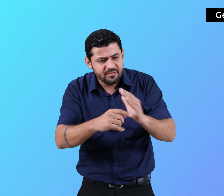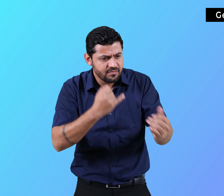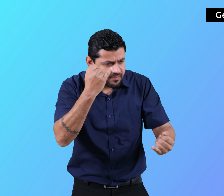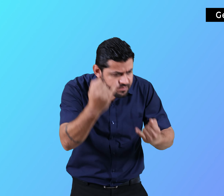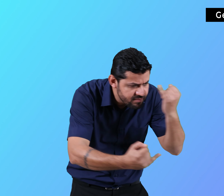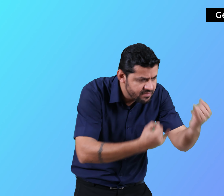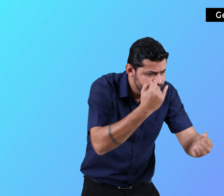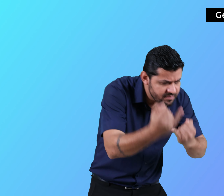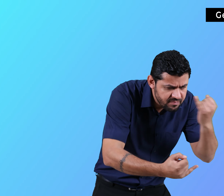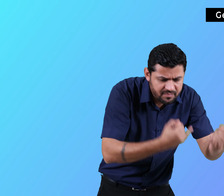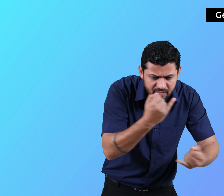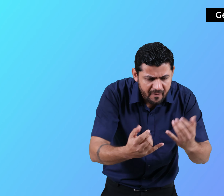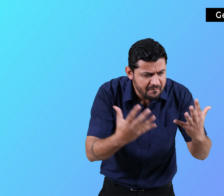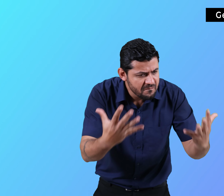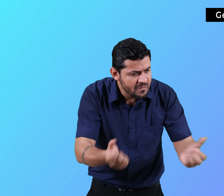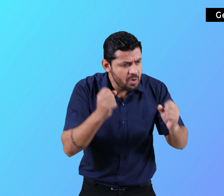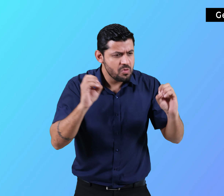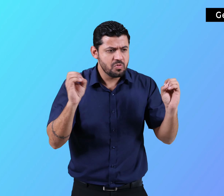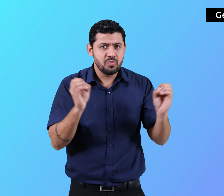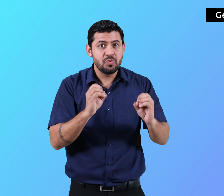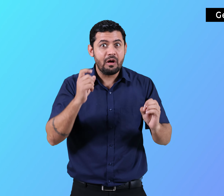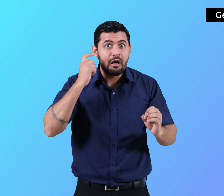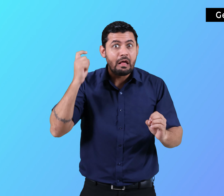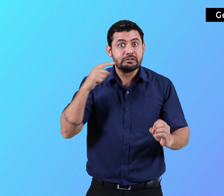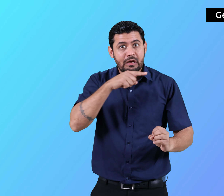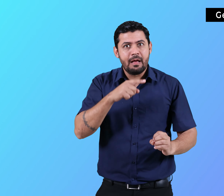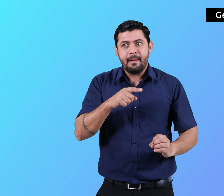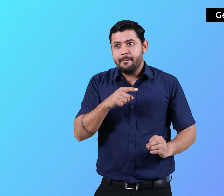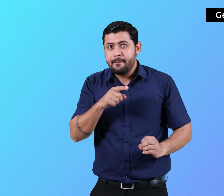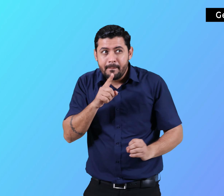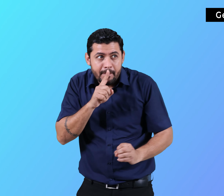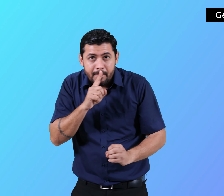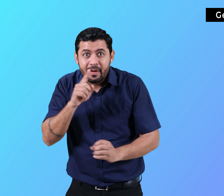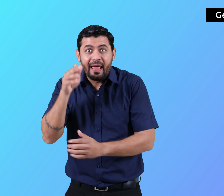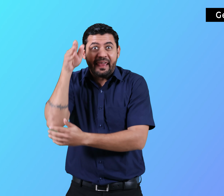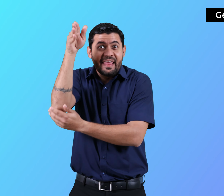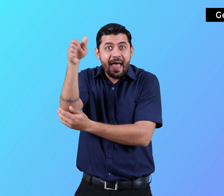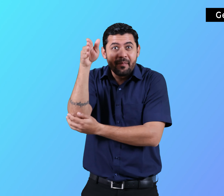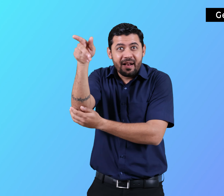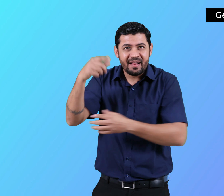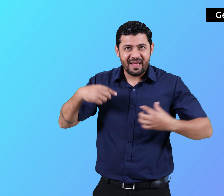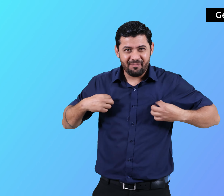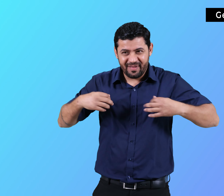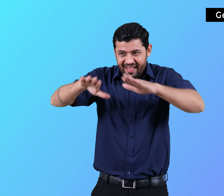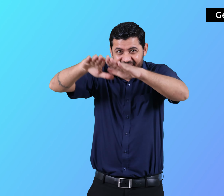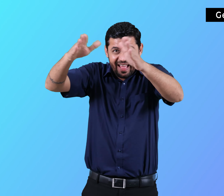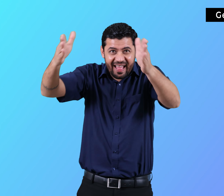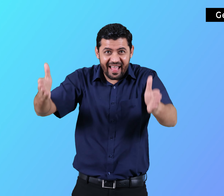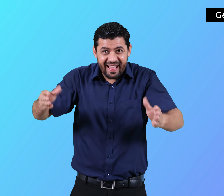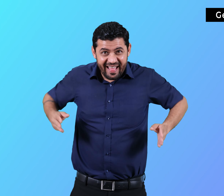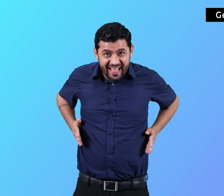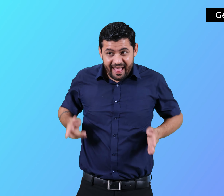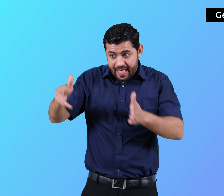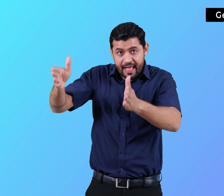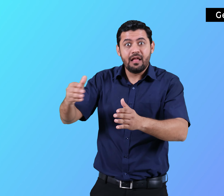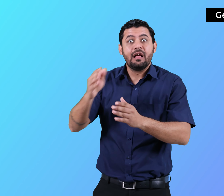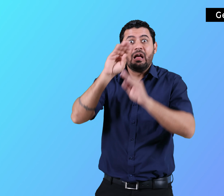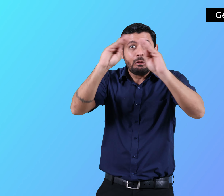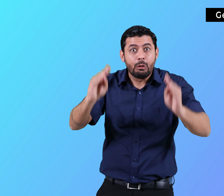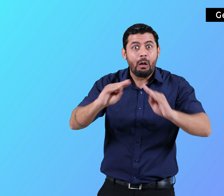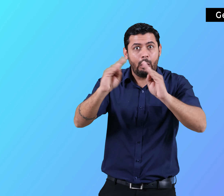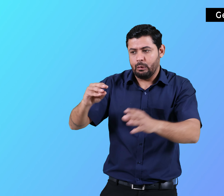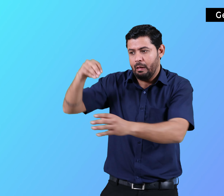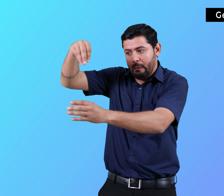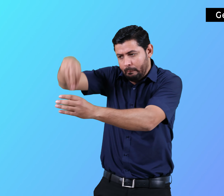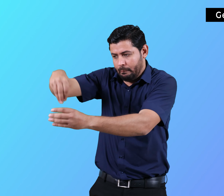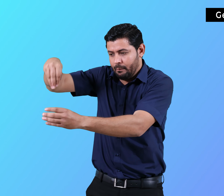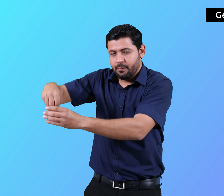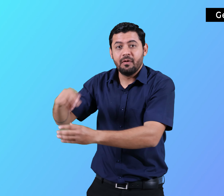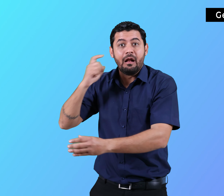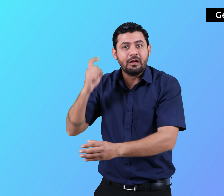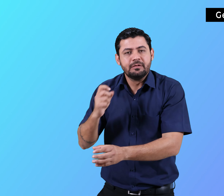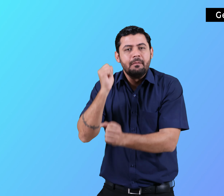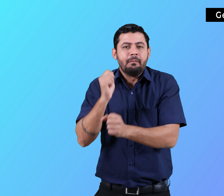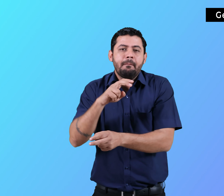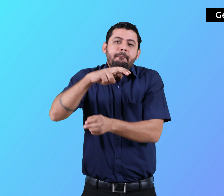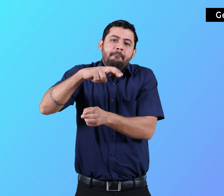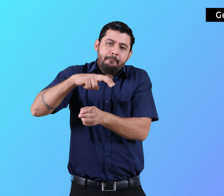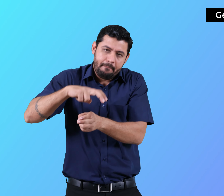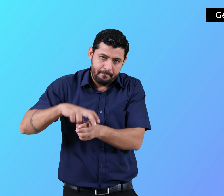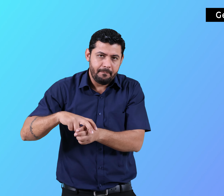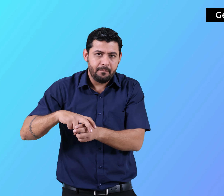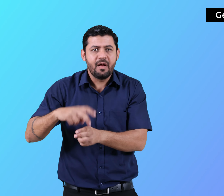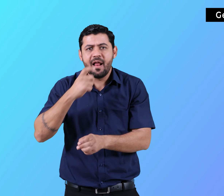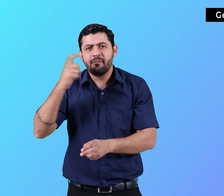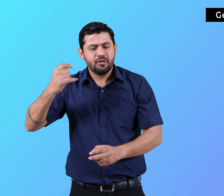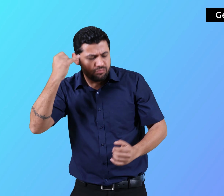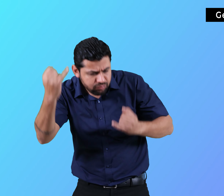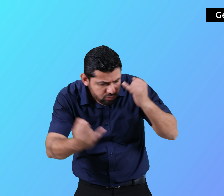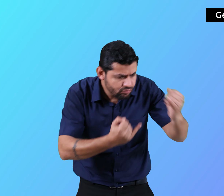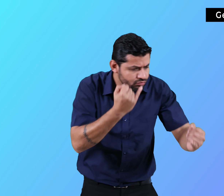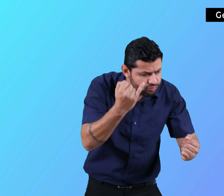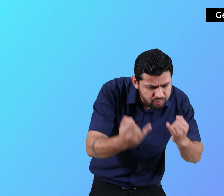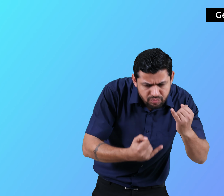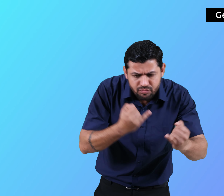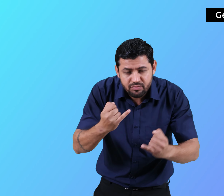Rachel had hidden the idols inside her camel’s saddle, and she was sitting on them. Laban looked through the whole tent, but he did not find the idols.